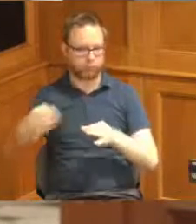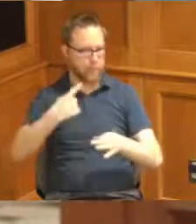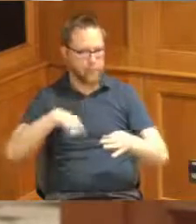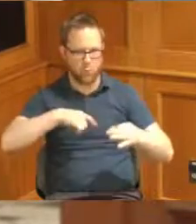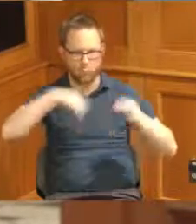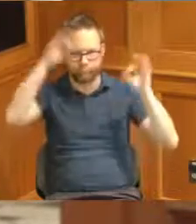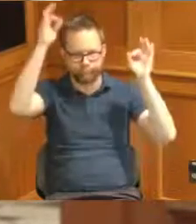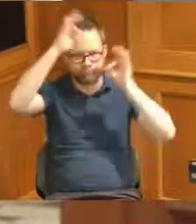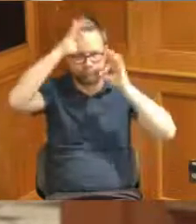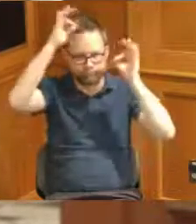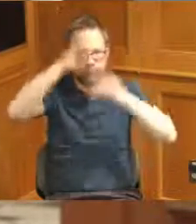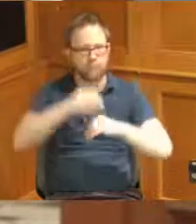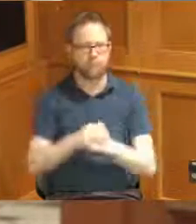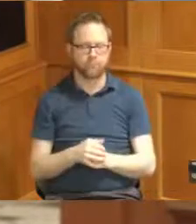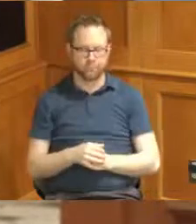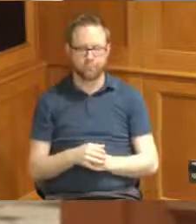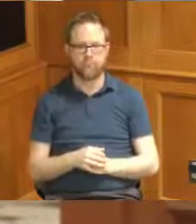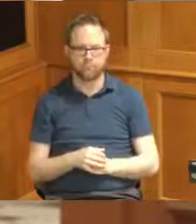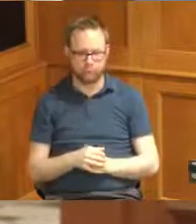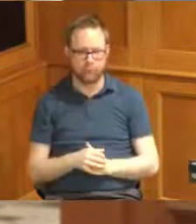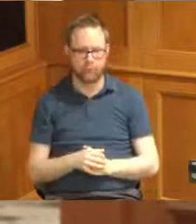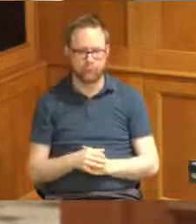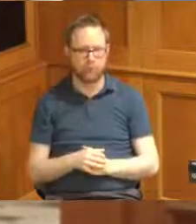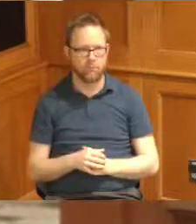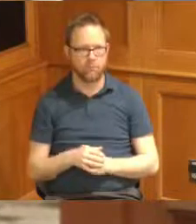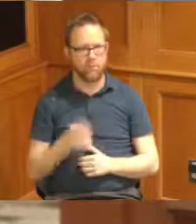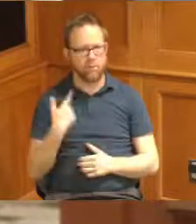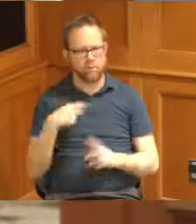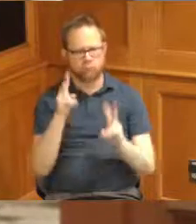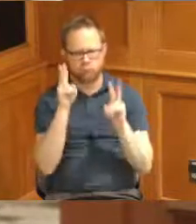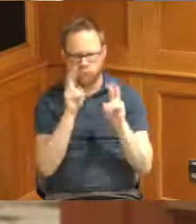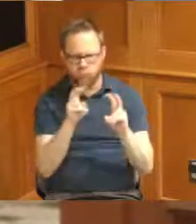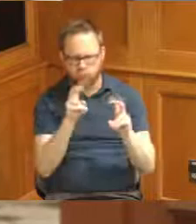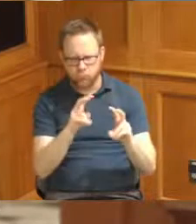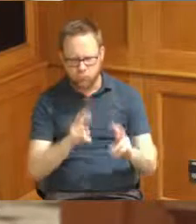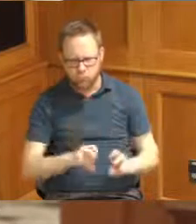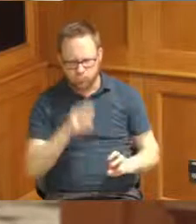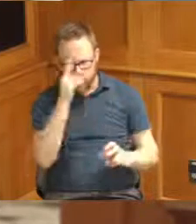we've done a lot of cause and Analysis we're looking at the data that's coming into us and